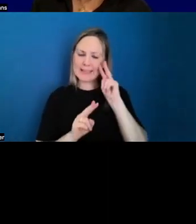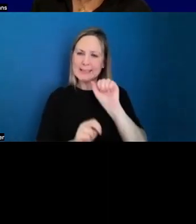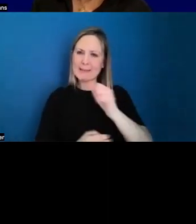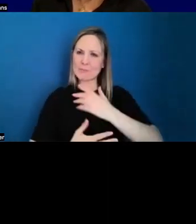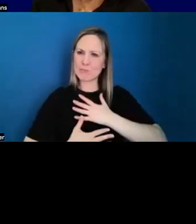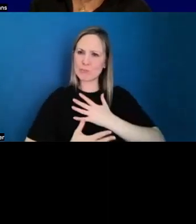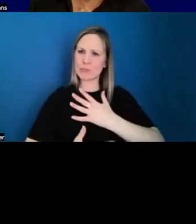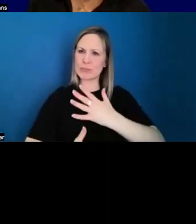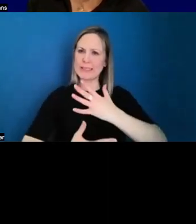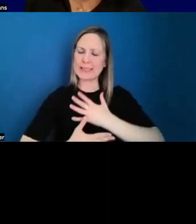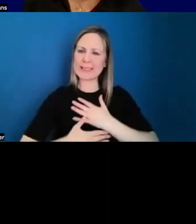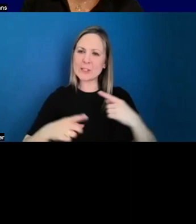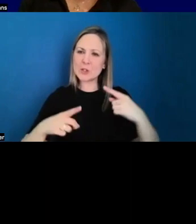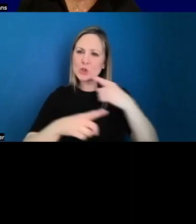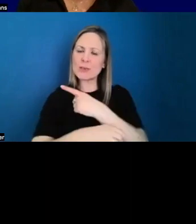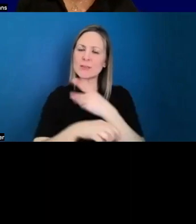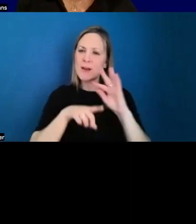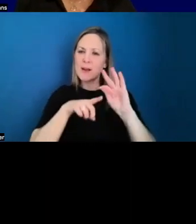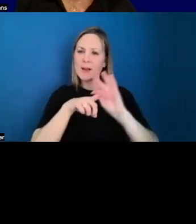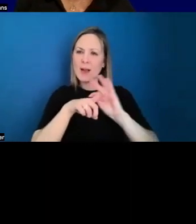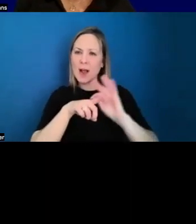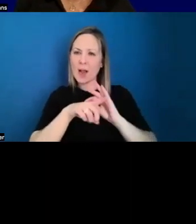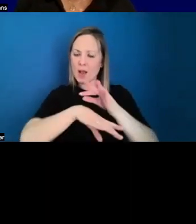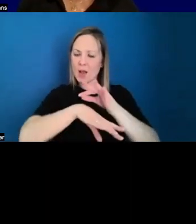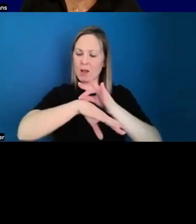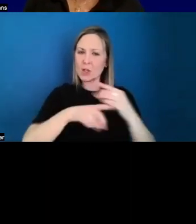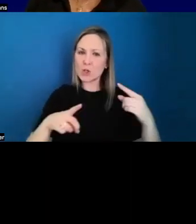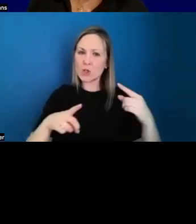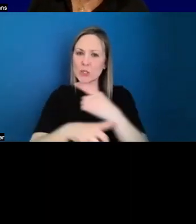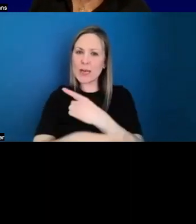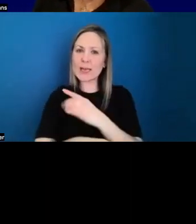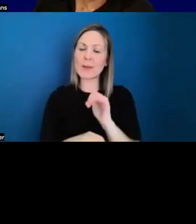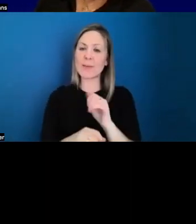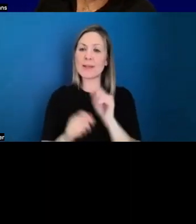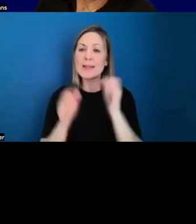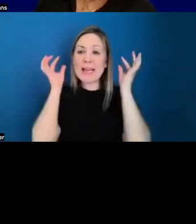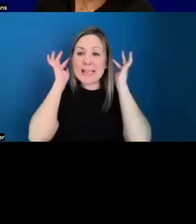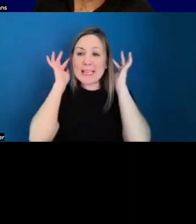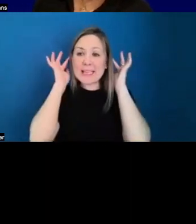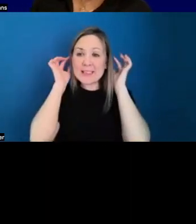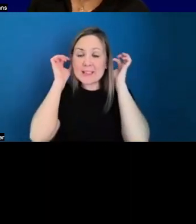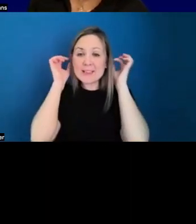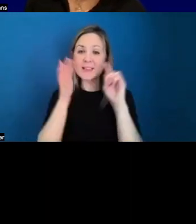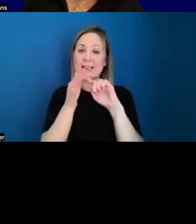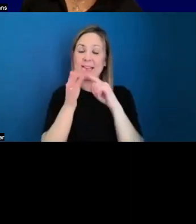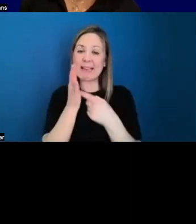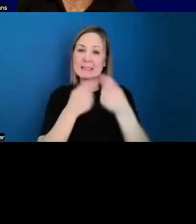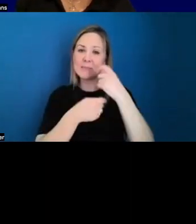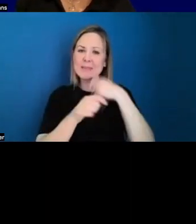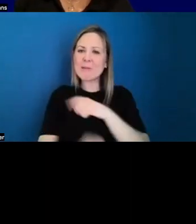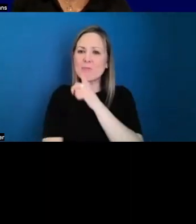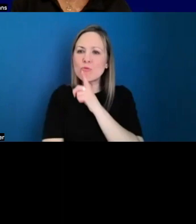colour or we may even see their ears turn red, lots of different clues that you will notice as